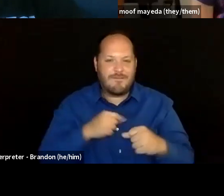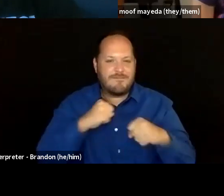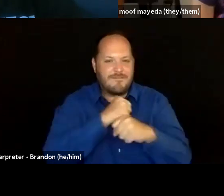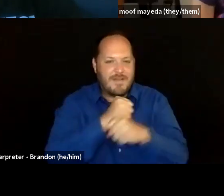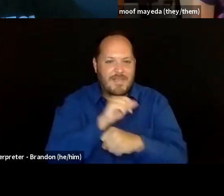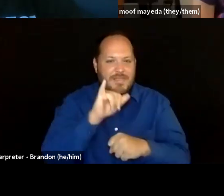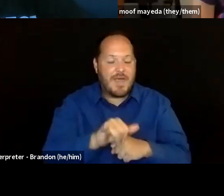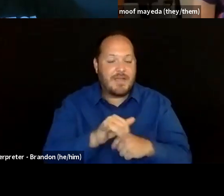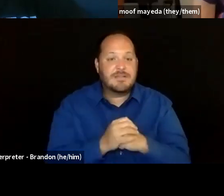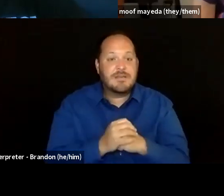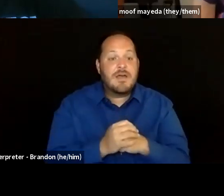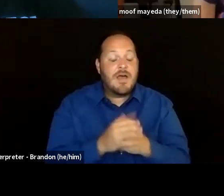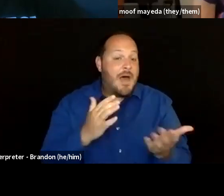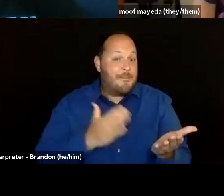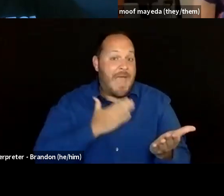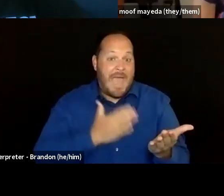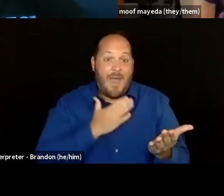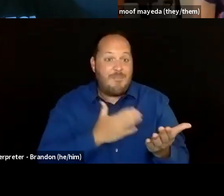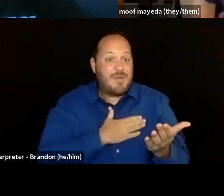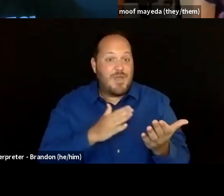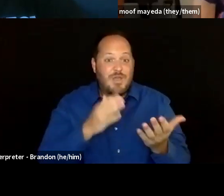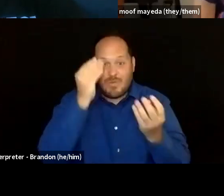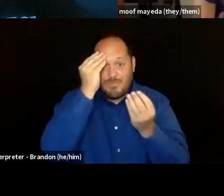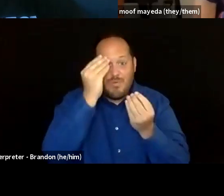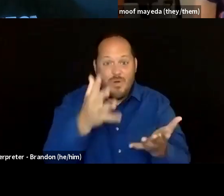We also are continuing to advocate for housing consistent